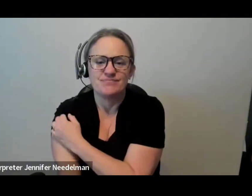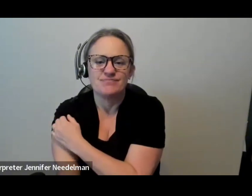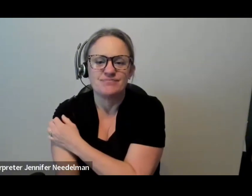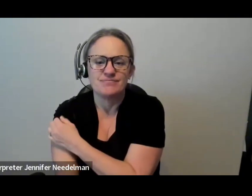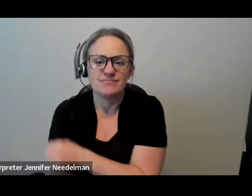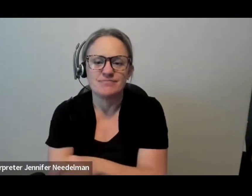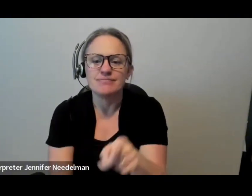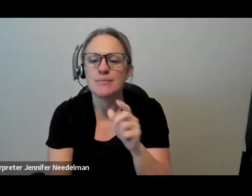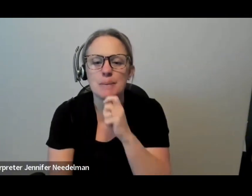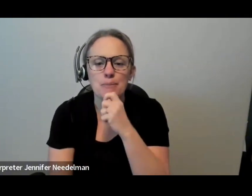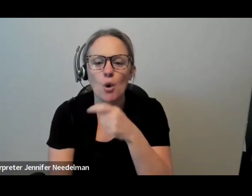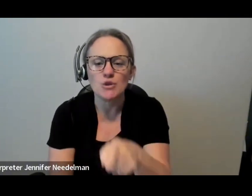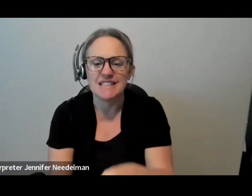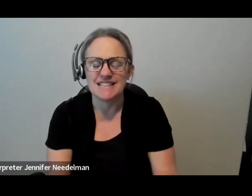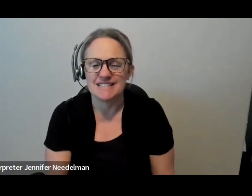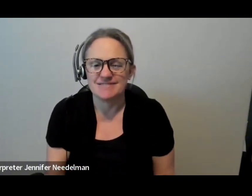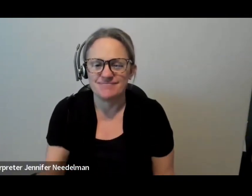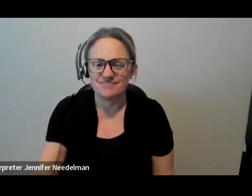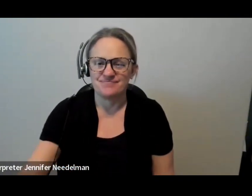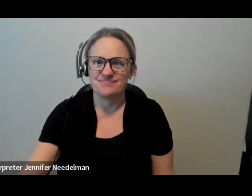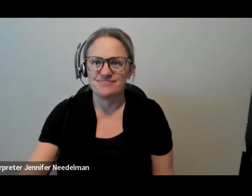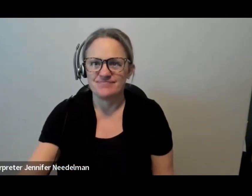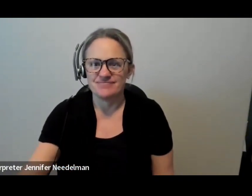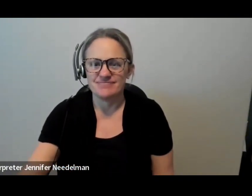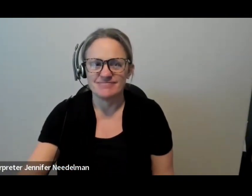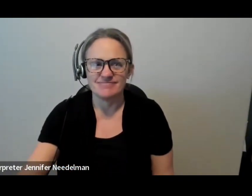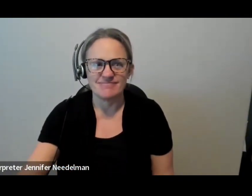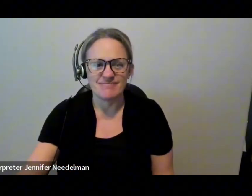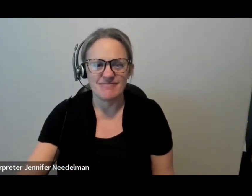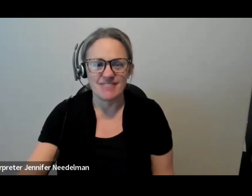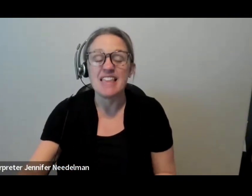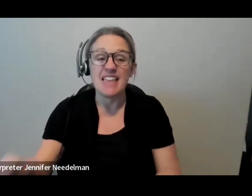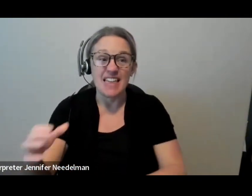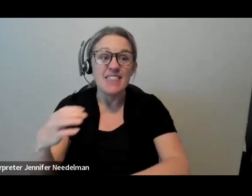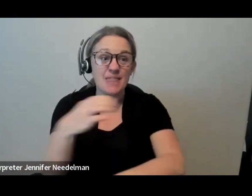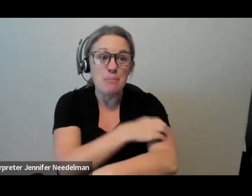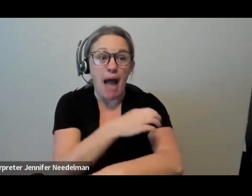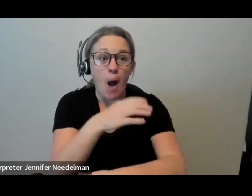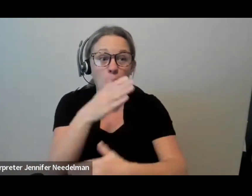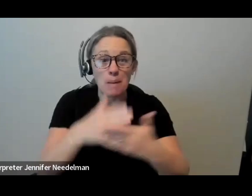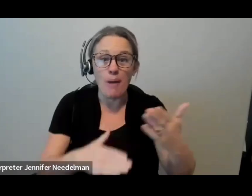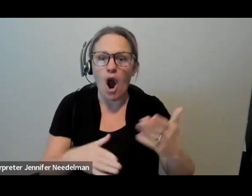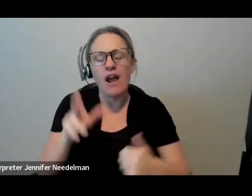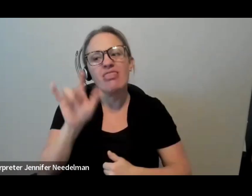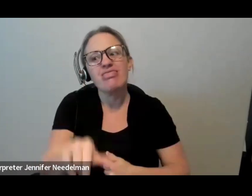You're mute, Molly. Yeah. Yep. The power piece I think is so, so important.